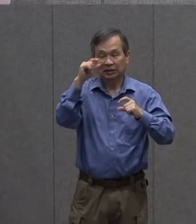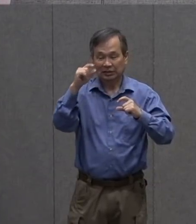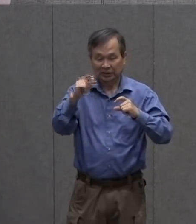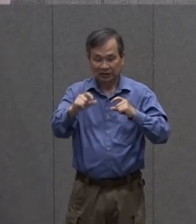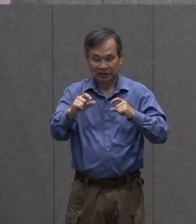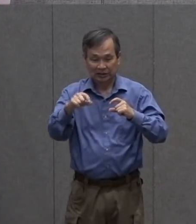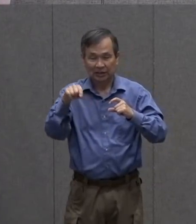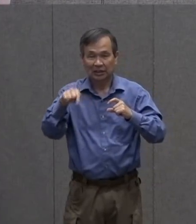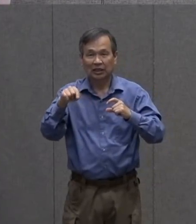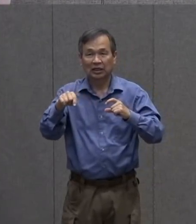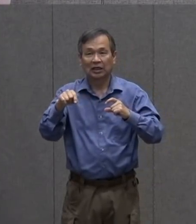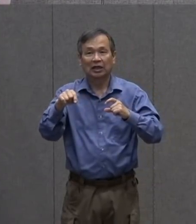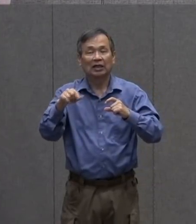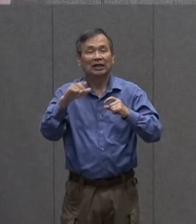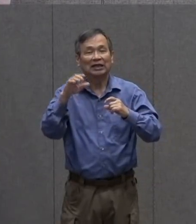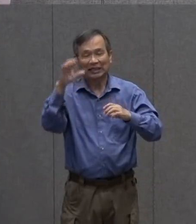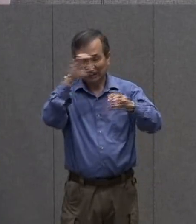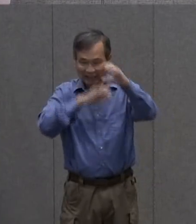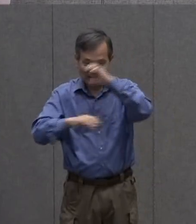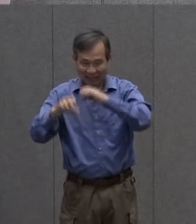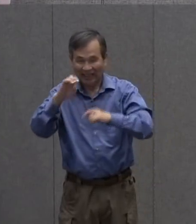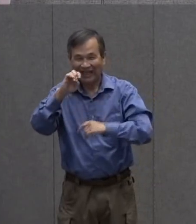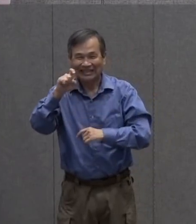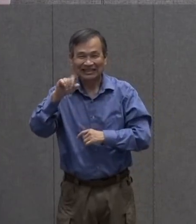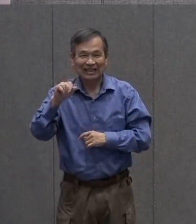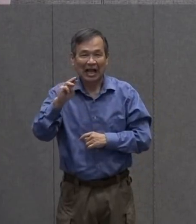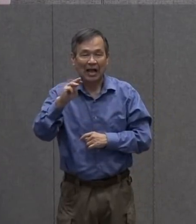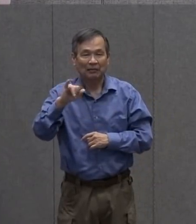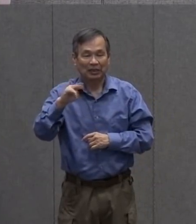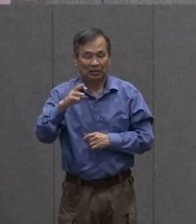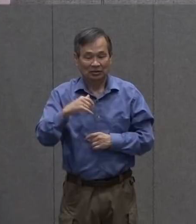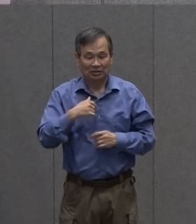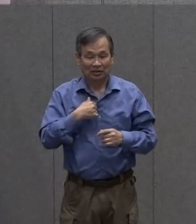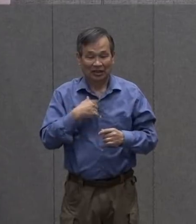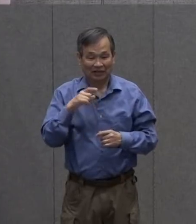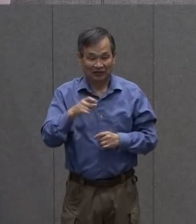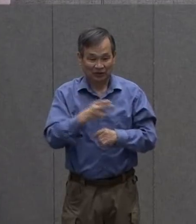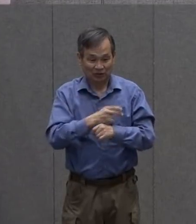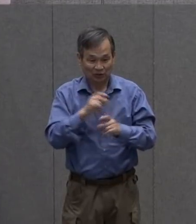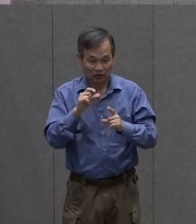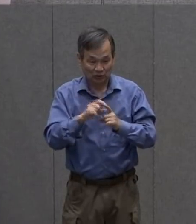and on to examines. That means I have to use the word magnificent